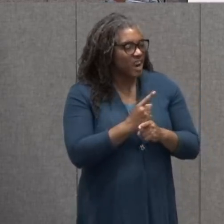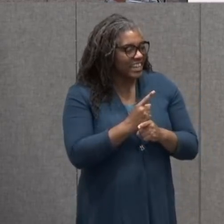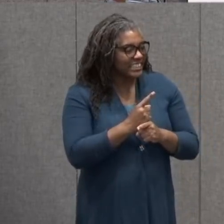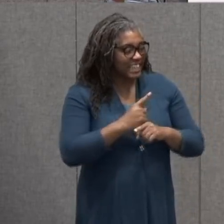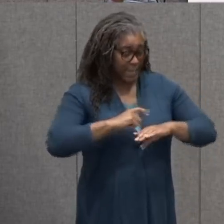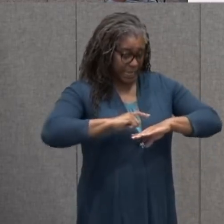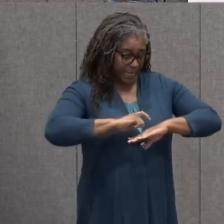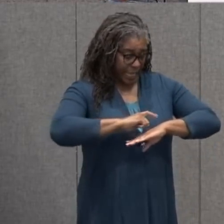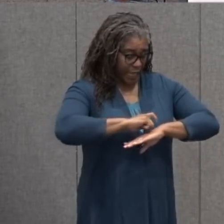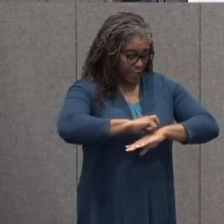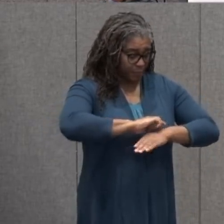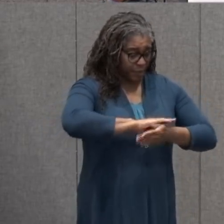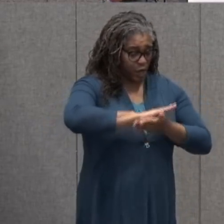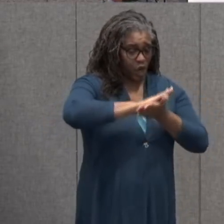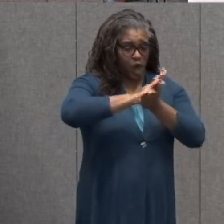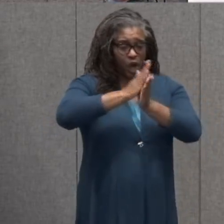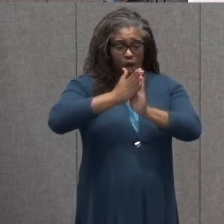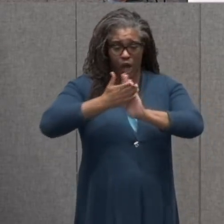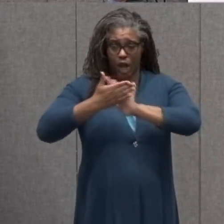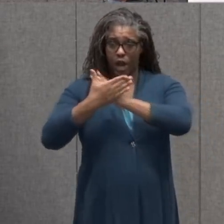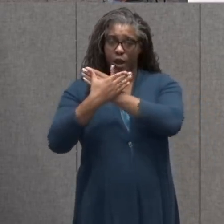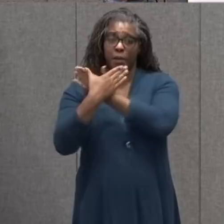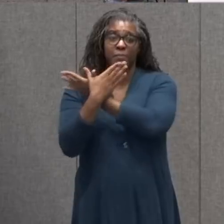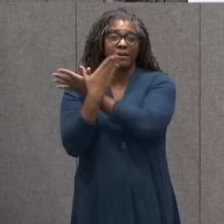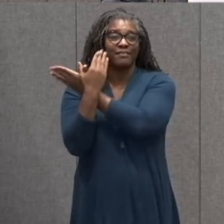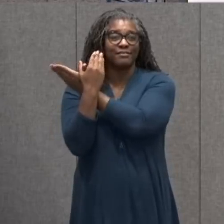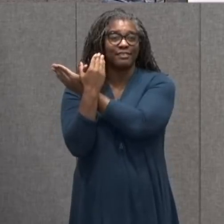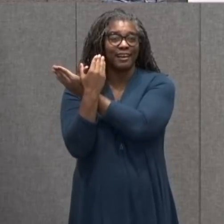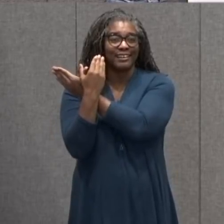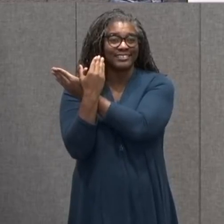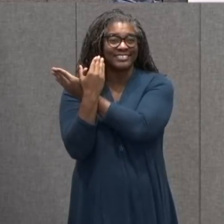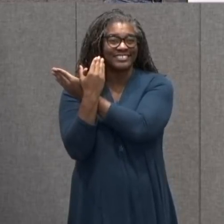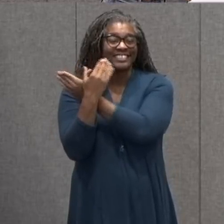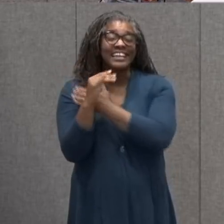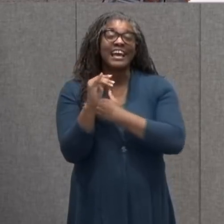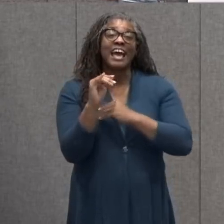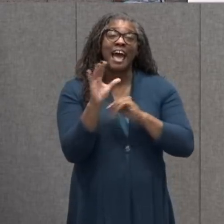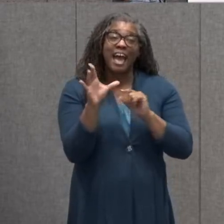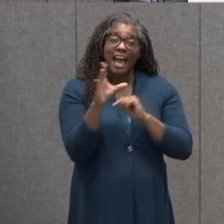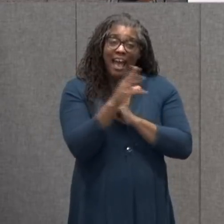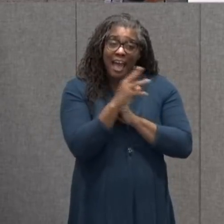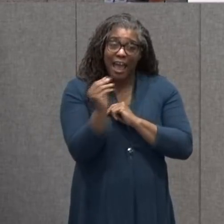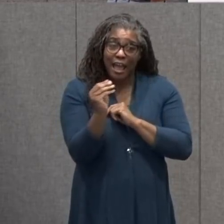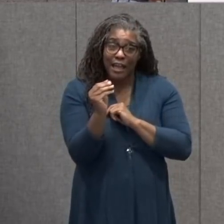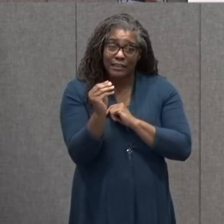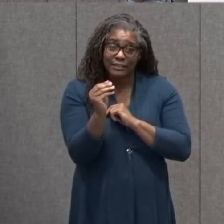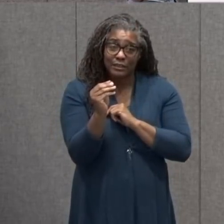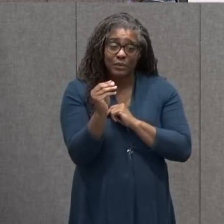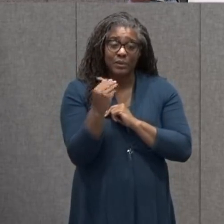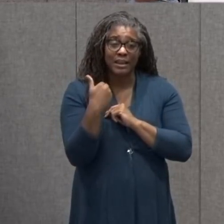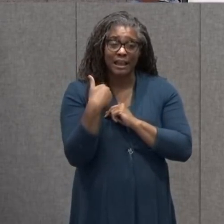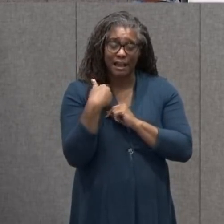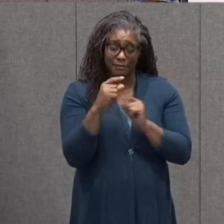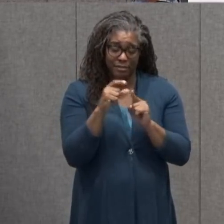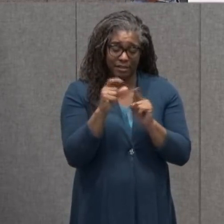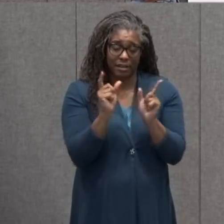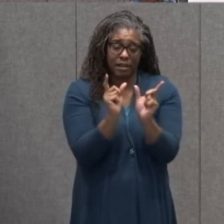in our last, our compound word, butter and fly. Yeah, that's right. Yeah, with Ms. Maes, all right. It all comes together.